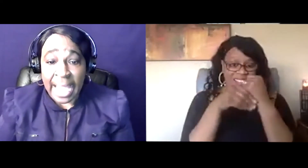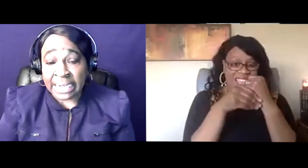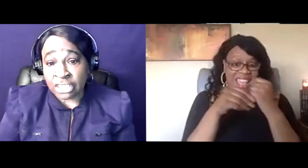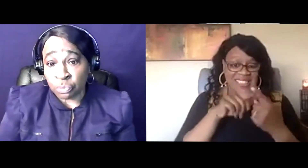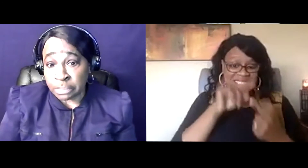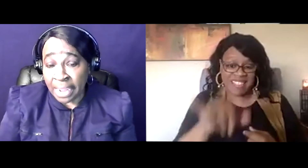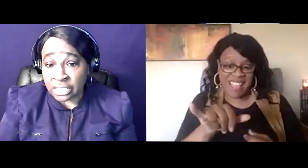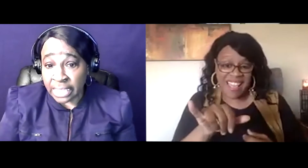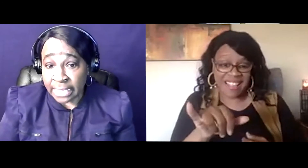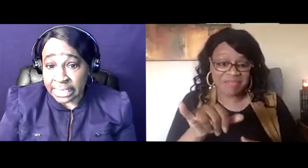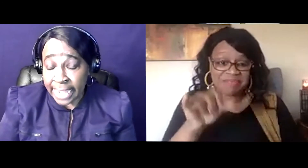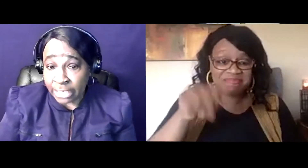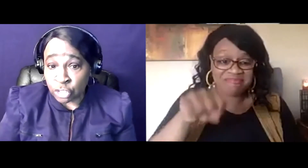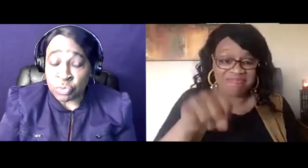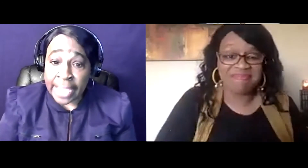I'd like to respond to that and add to that.